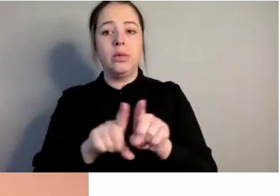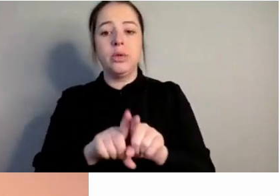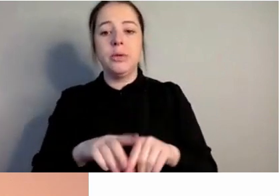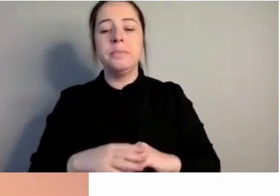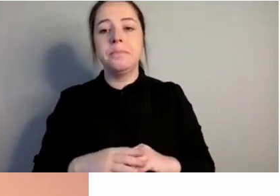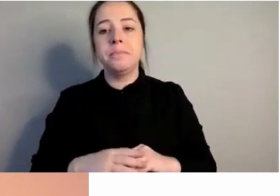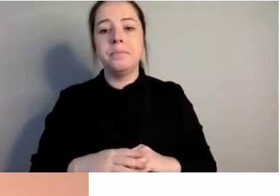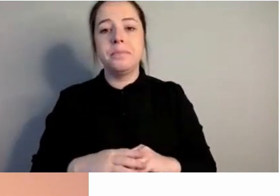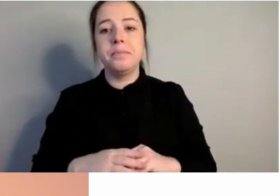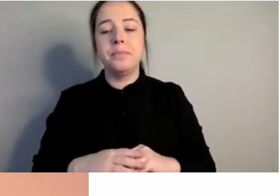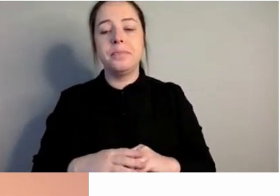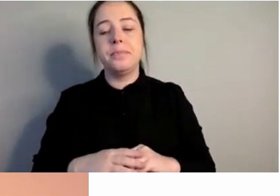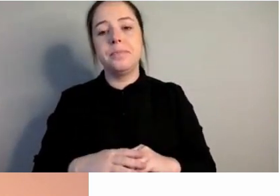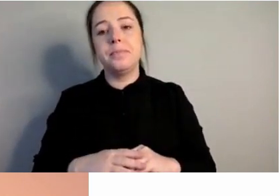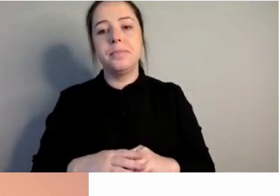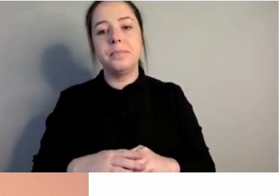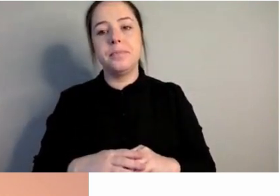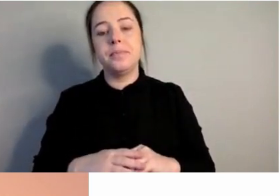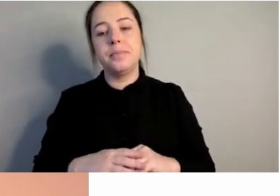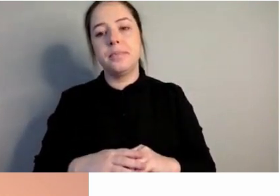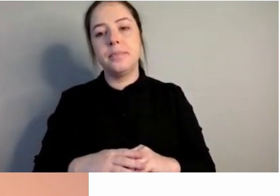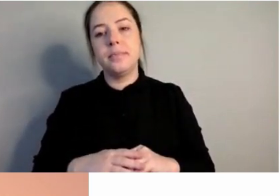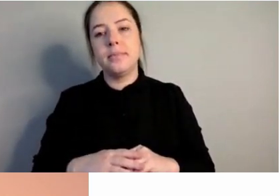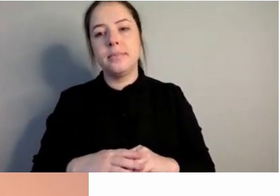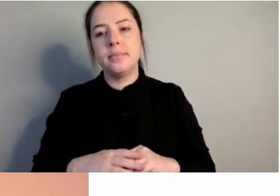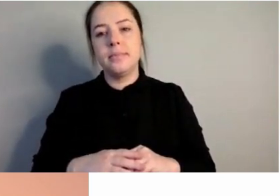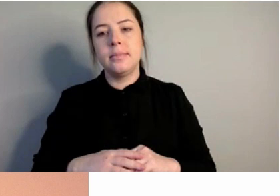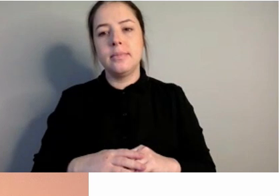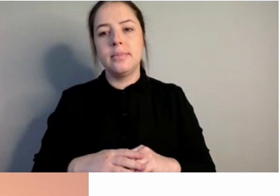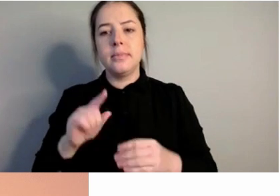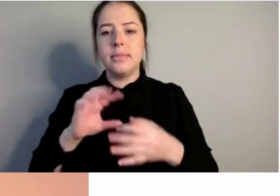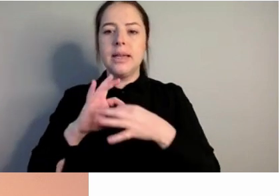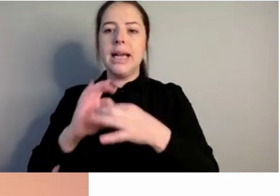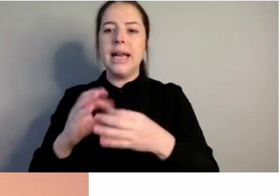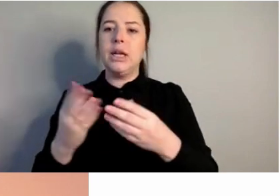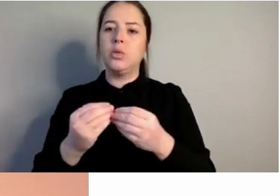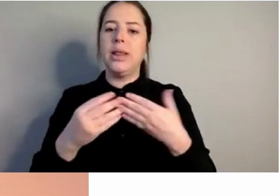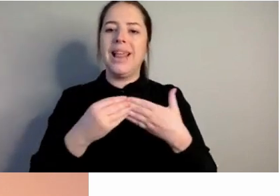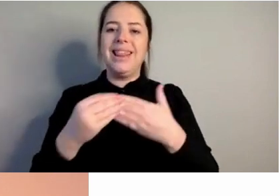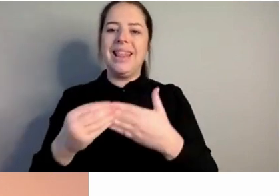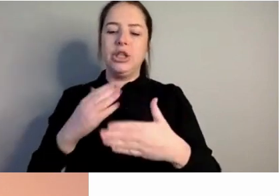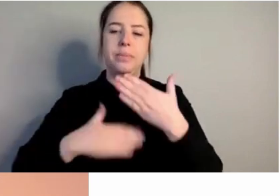This connects to a lot of work that's been underway through the Secretaries' board on leadership behaviors. Secretaries have released